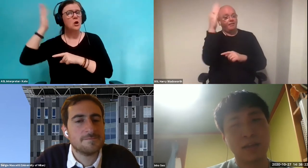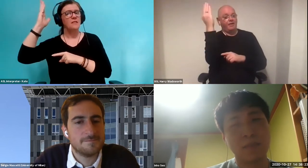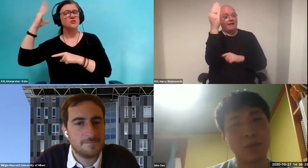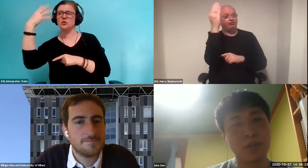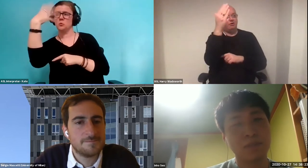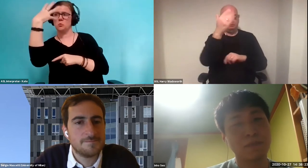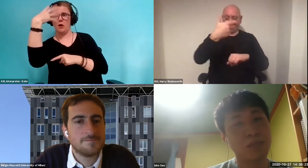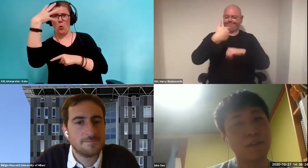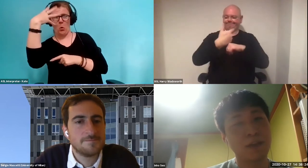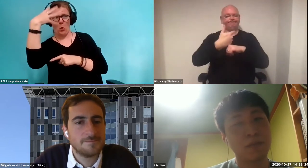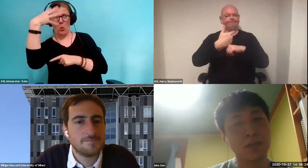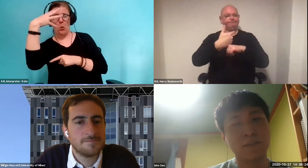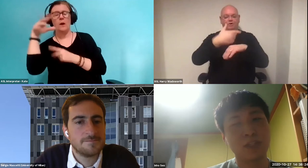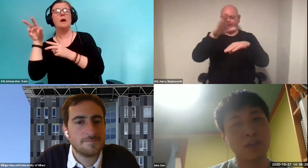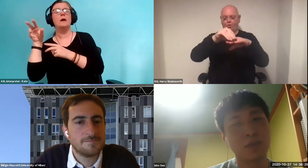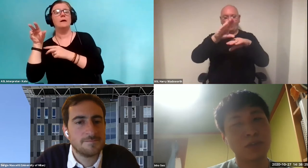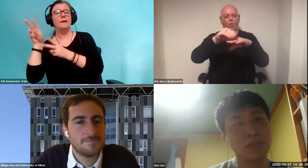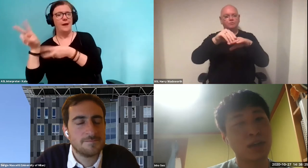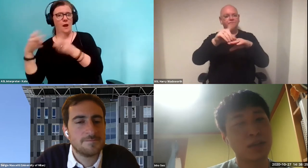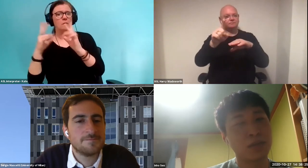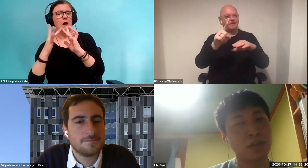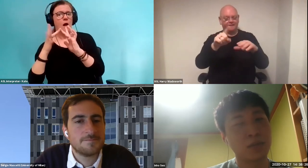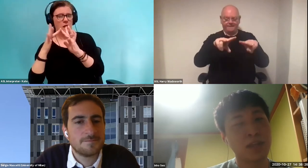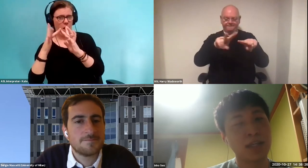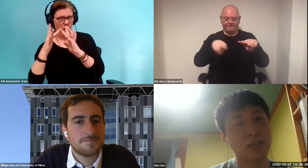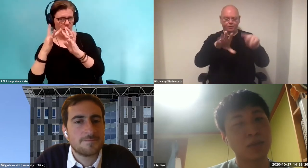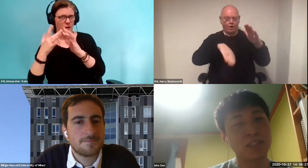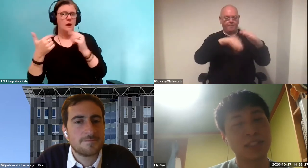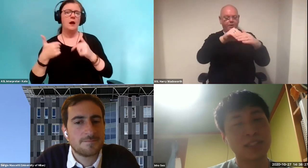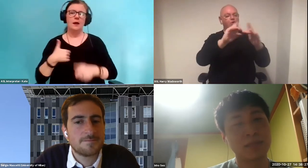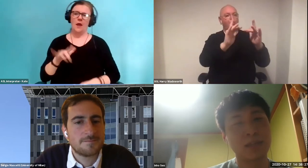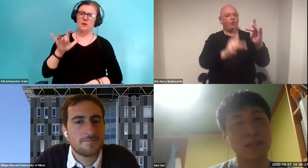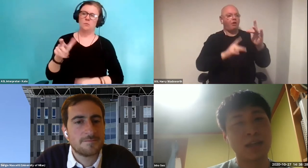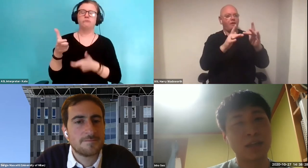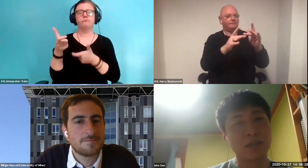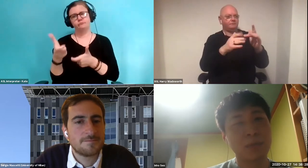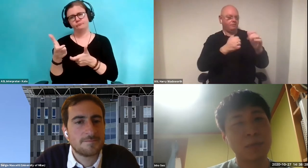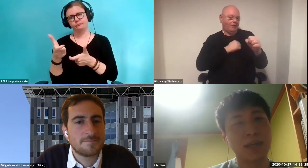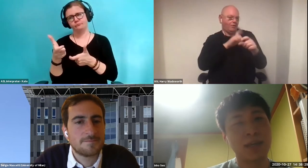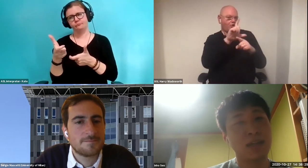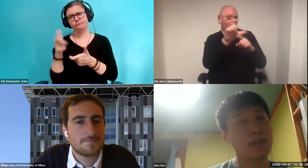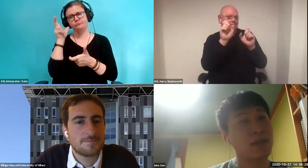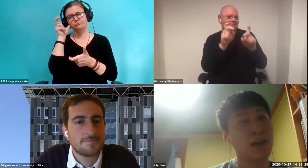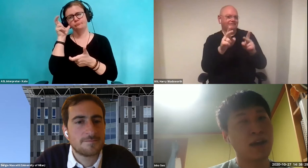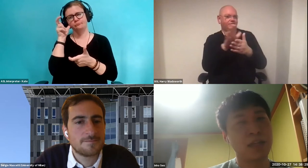uploaded the uploaded the video on the uh on the online course system and I could replay it uh many